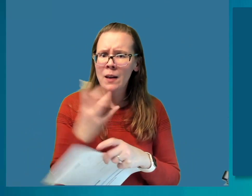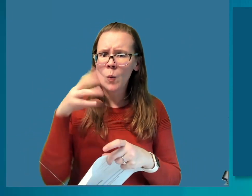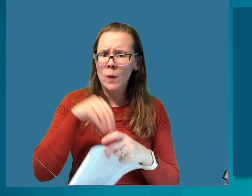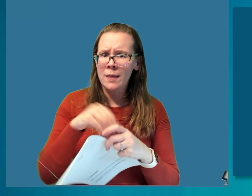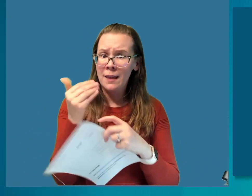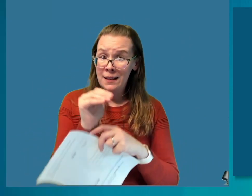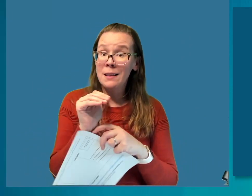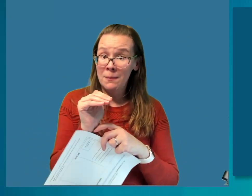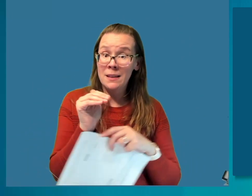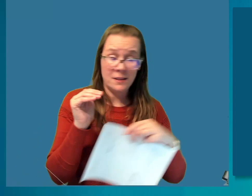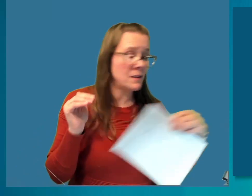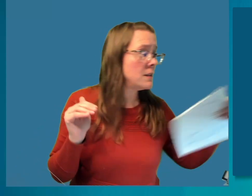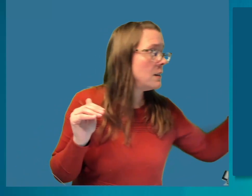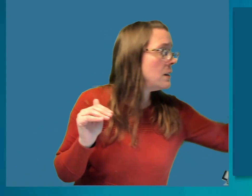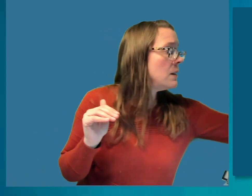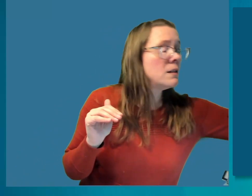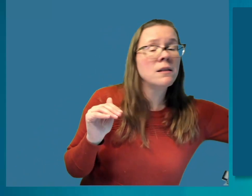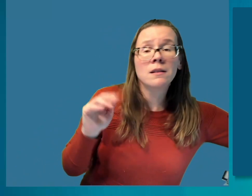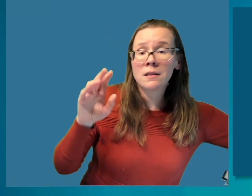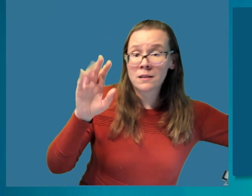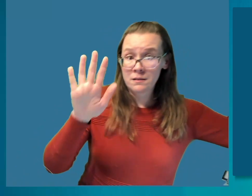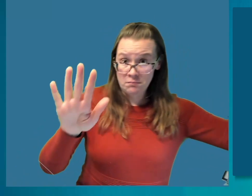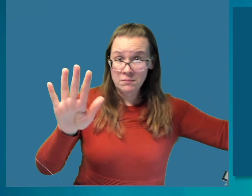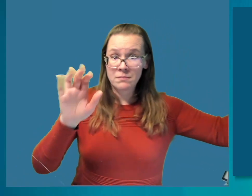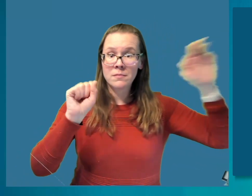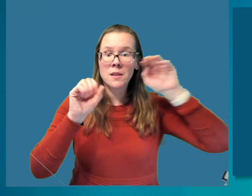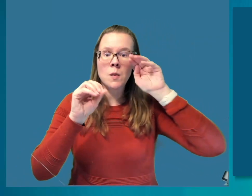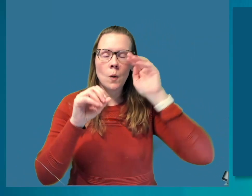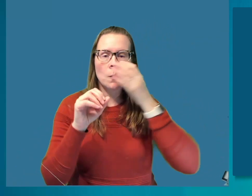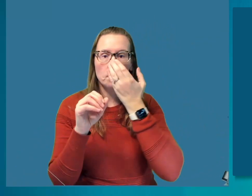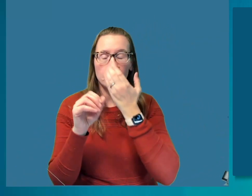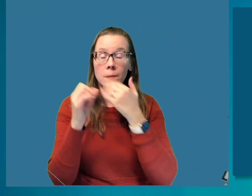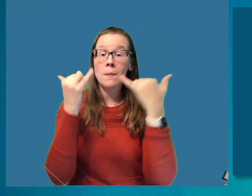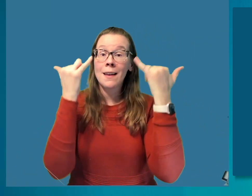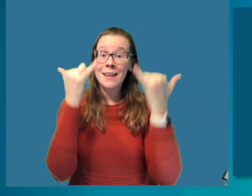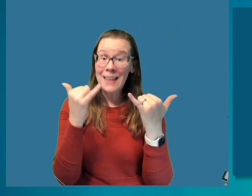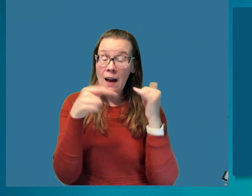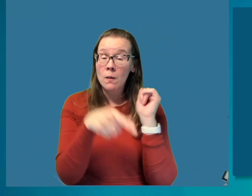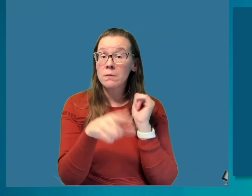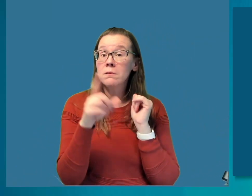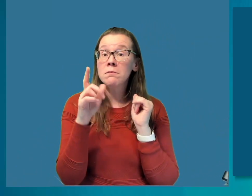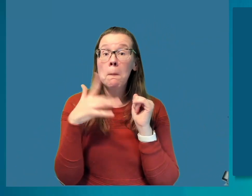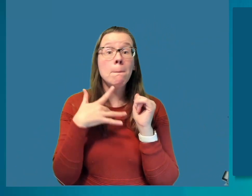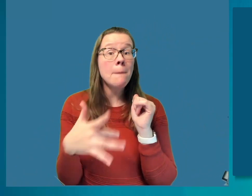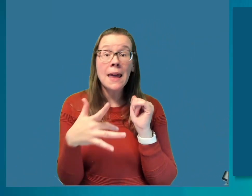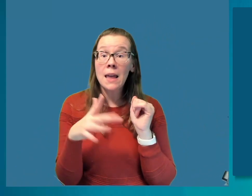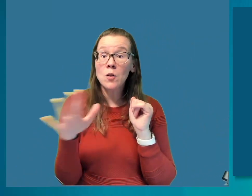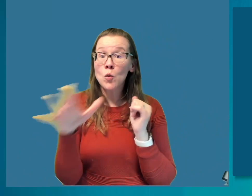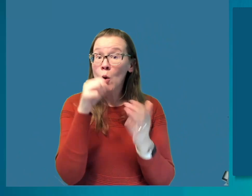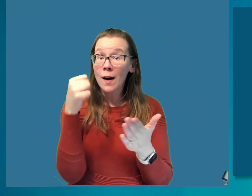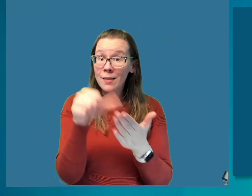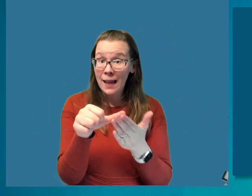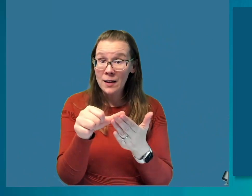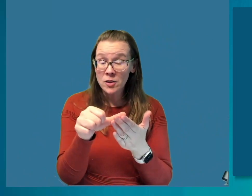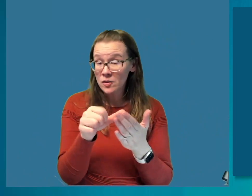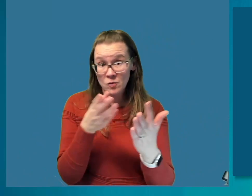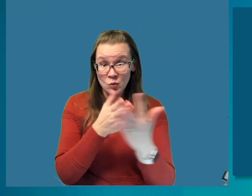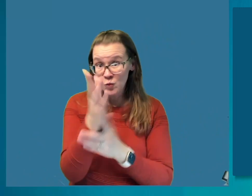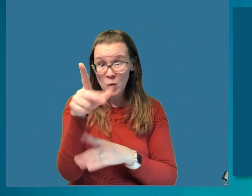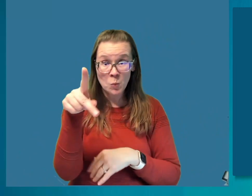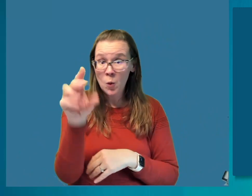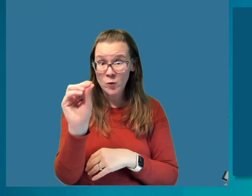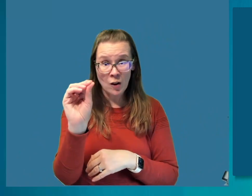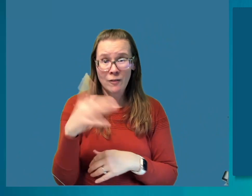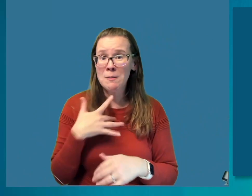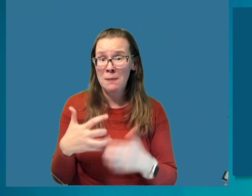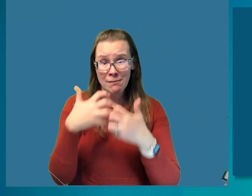download that is for a 5" x 7" postcard, and that will also work within those size ranges.